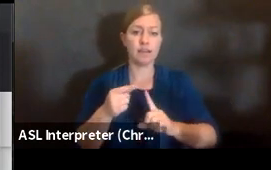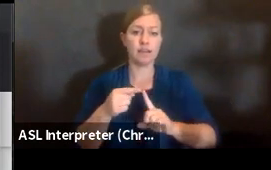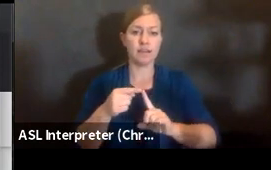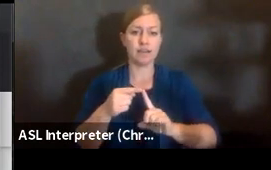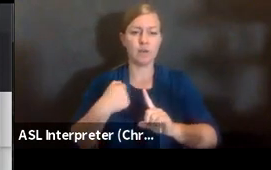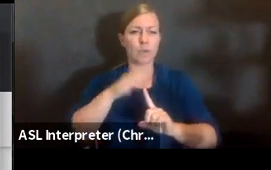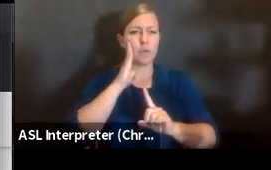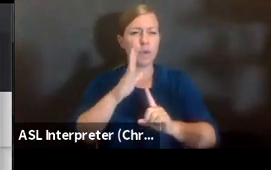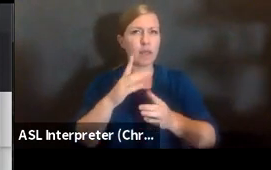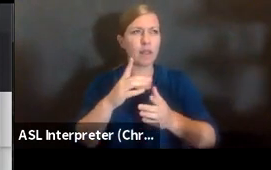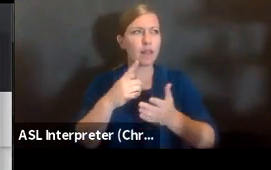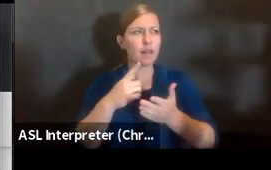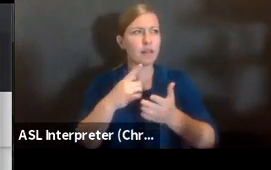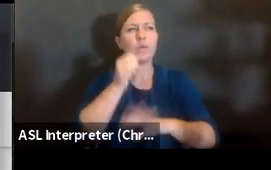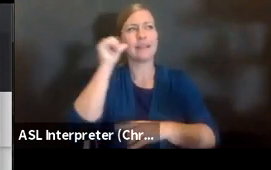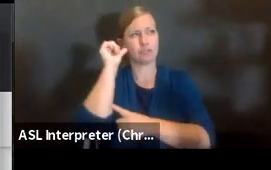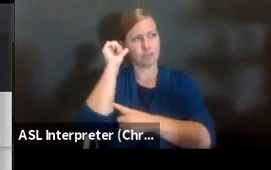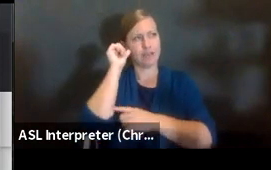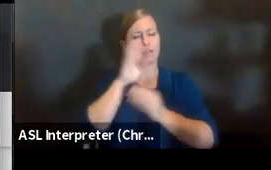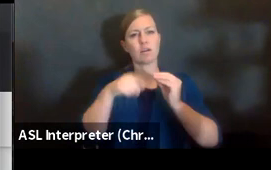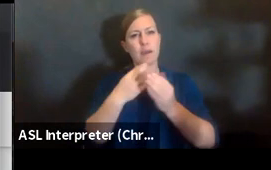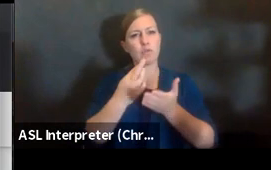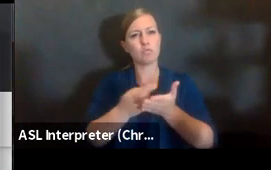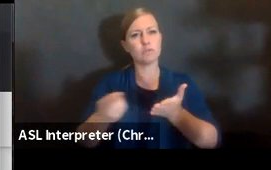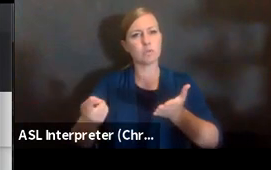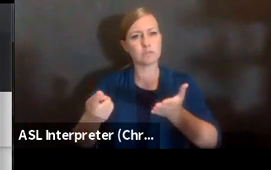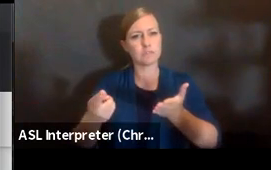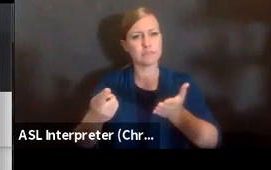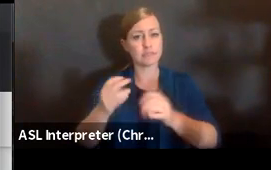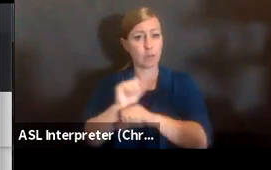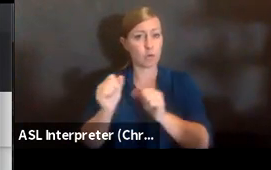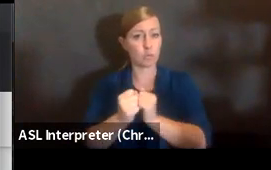Katherine Livick - ESD 112: I think that was yesterday that we had the works with Google link that we shared,